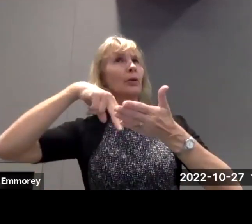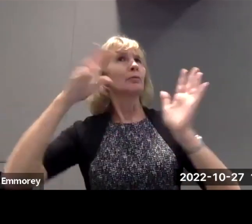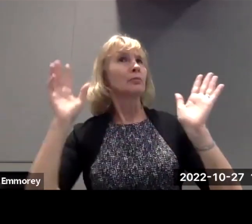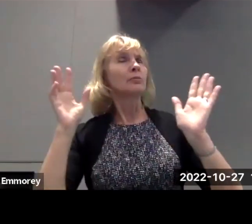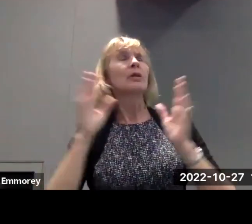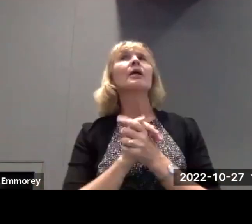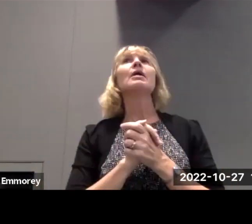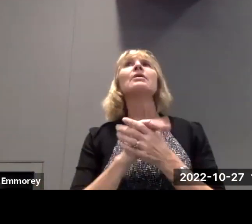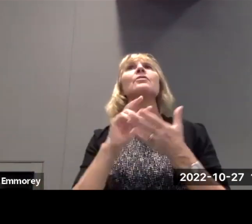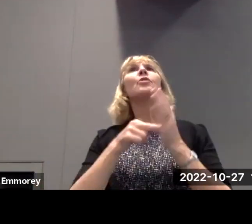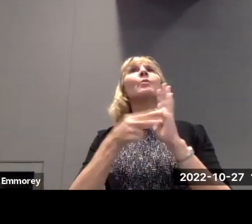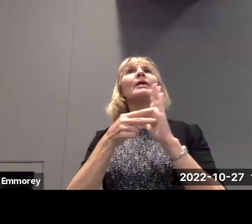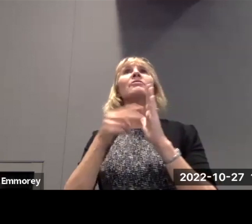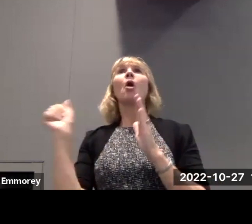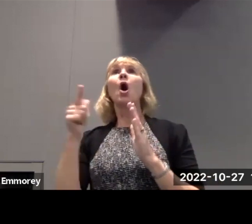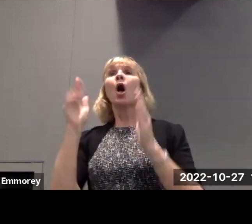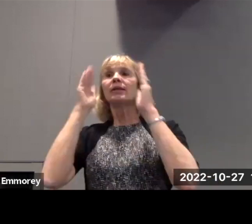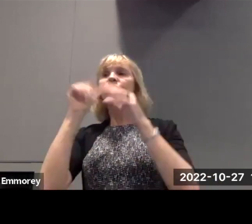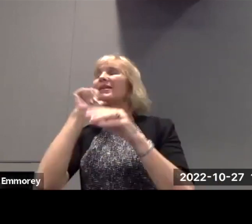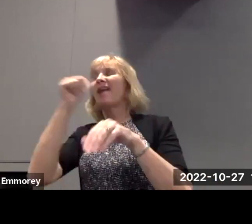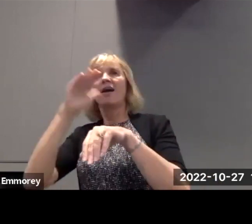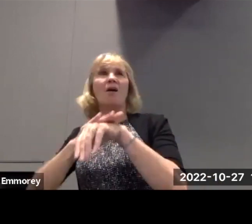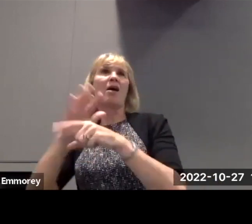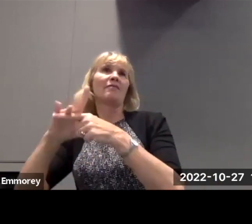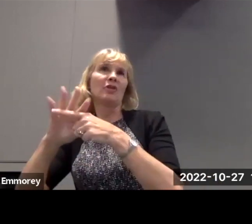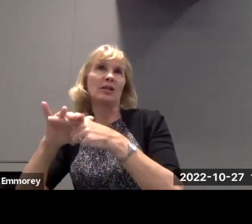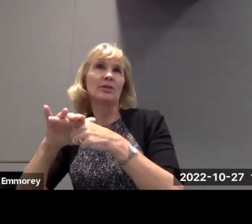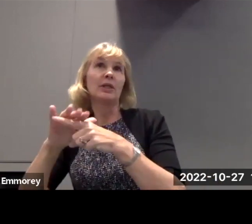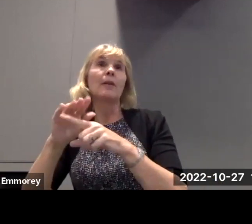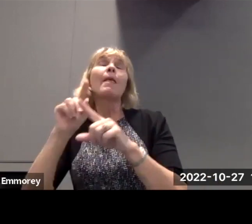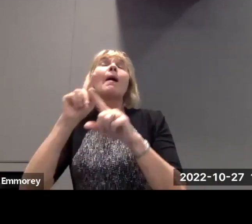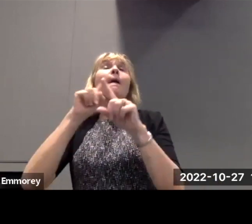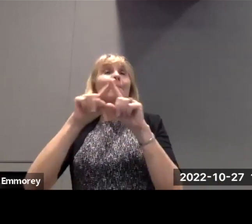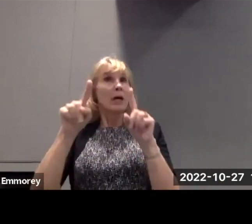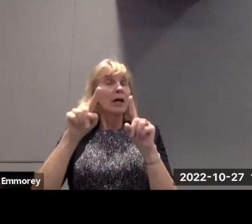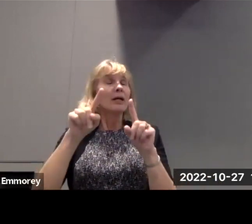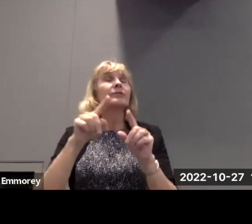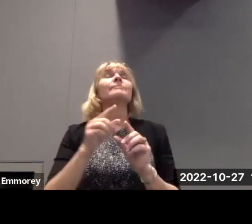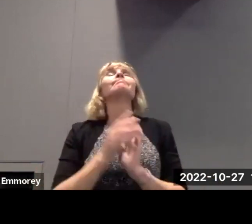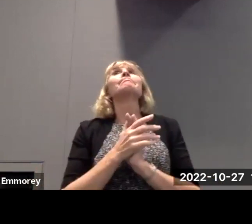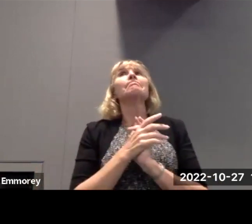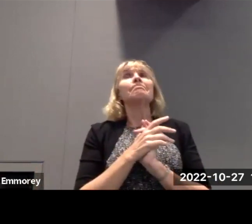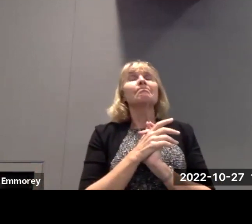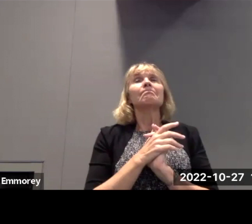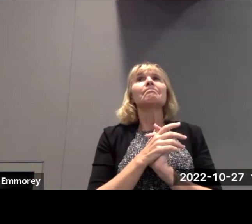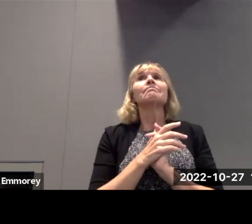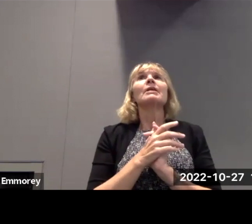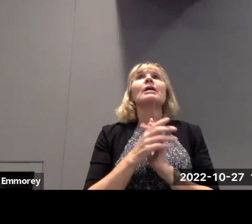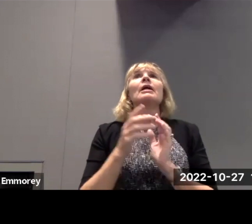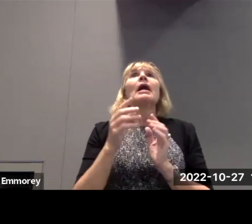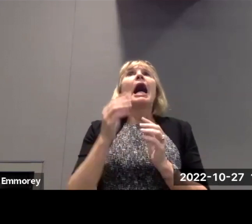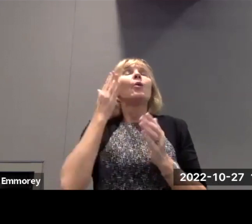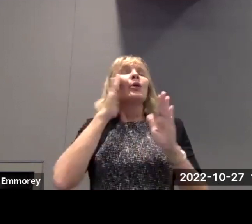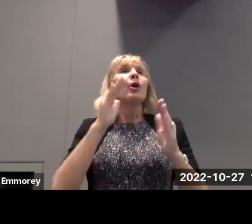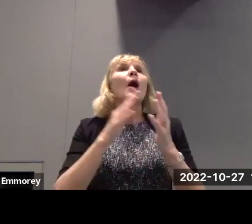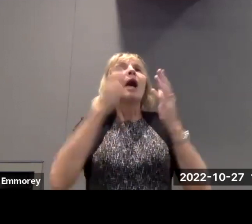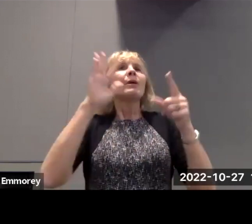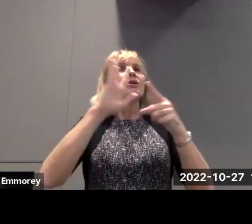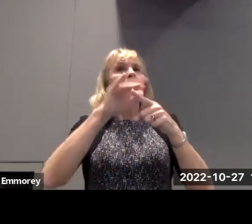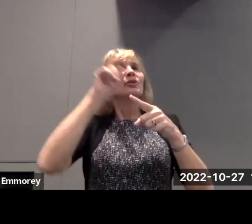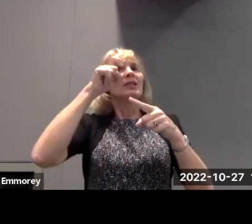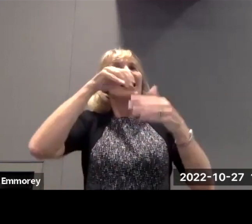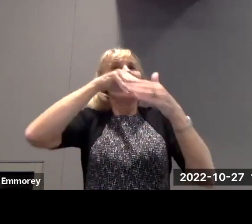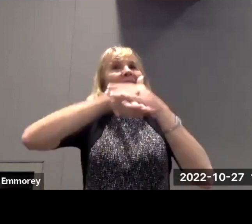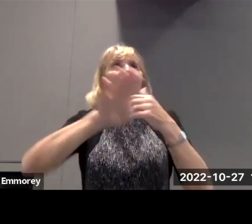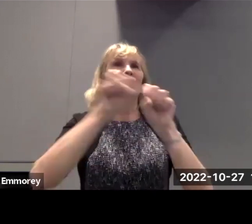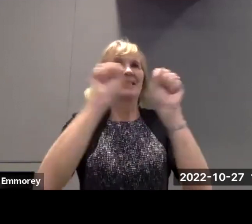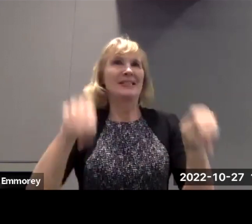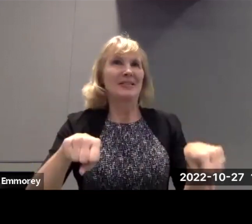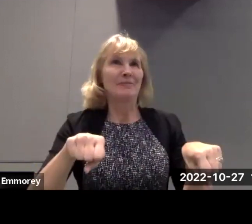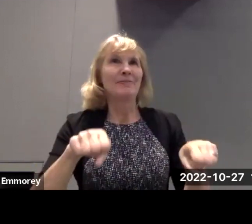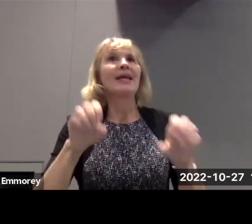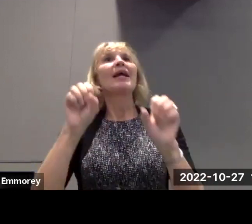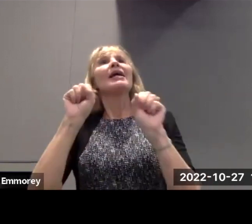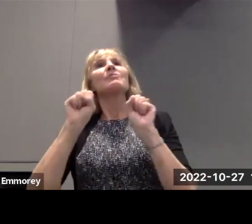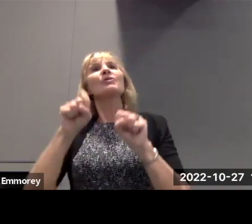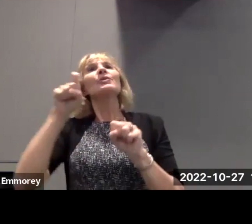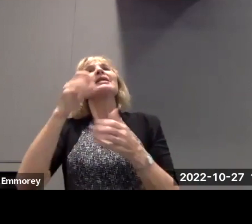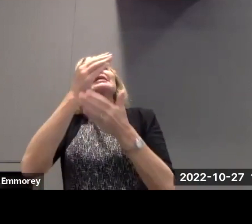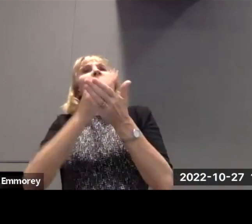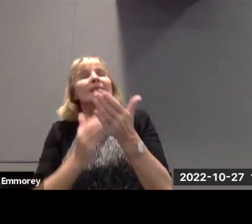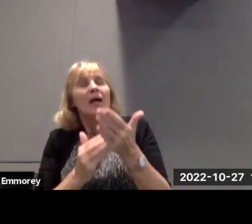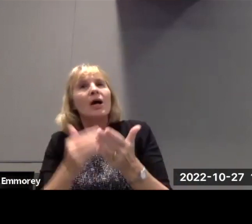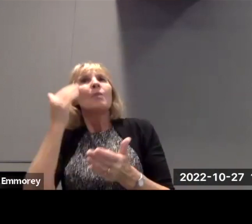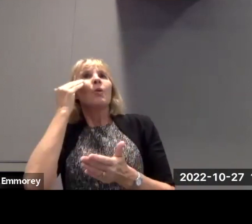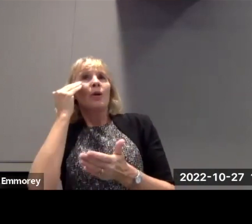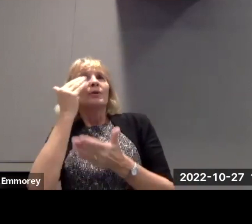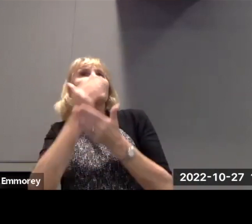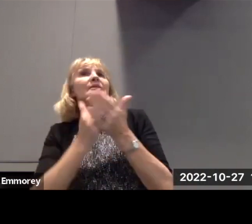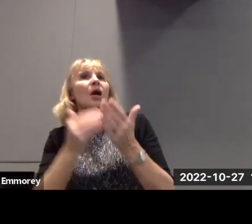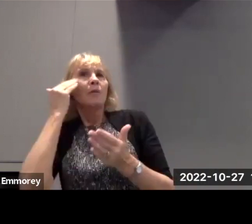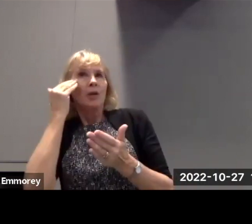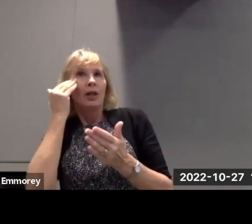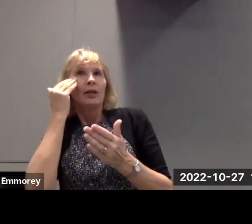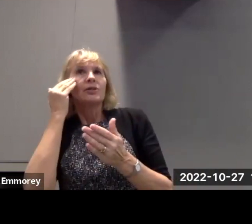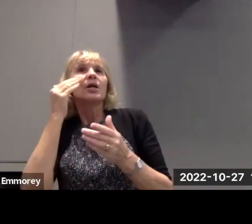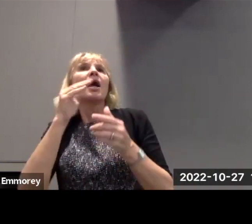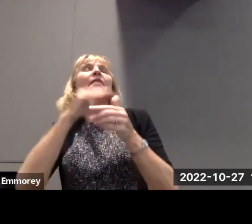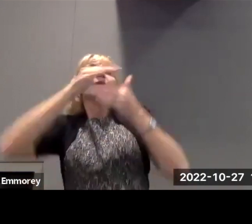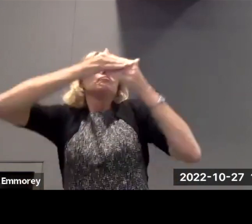we don't know how much analogy is needed to access the system. It quickly that you do need some degree of awareness or knowledge or access, and then that of other strategies. So it is possible, and it is something that we need to be figured out